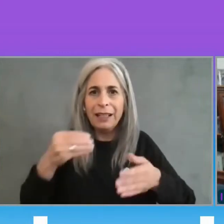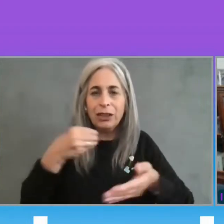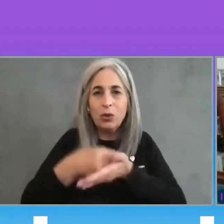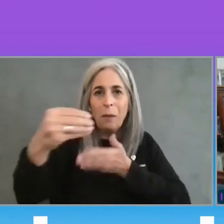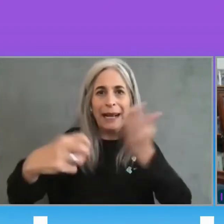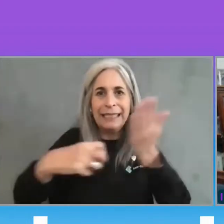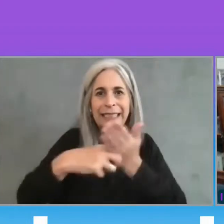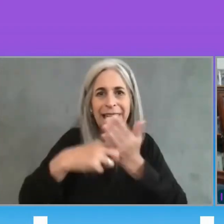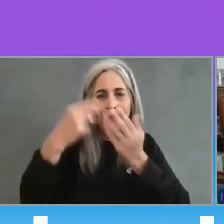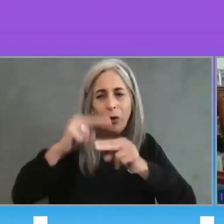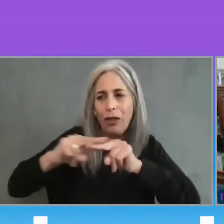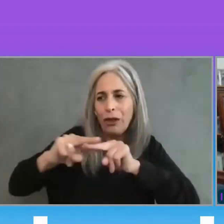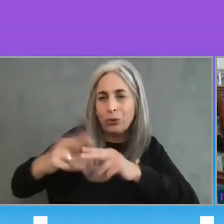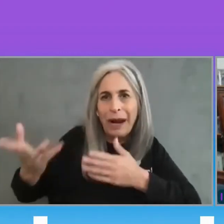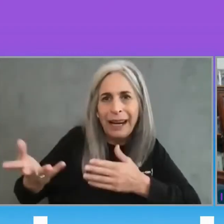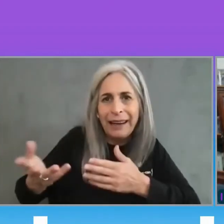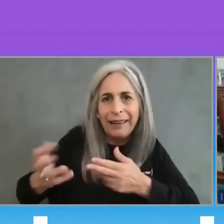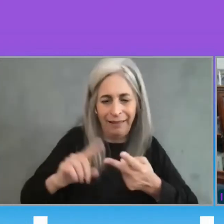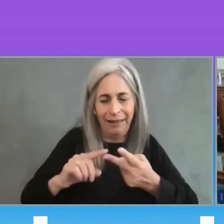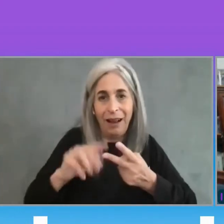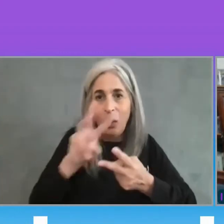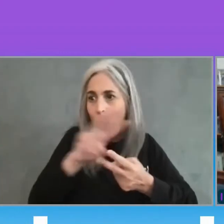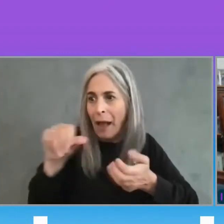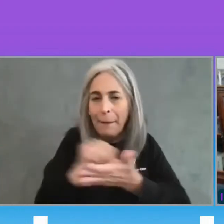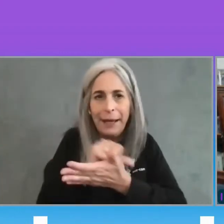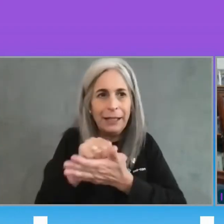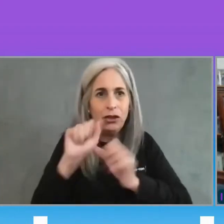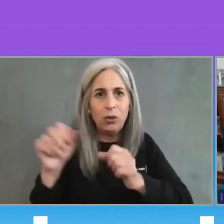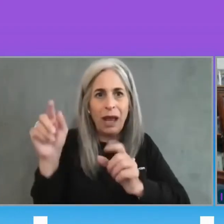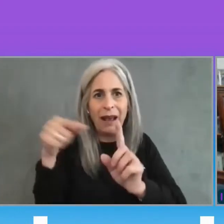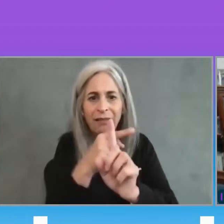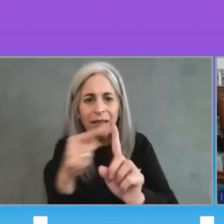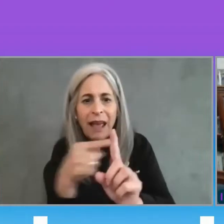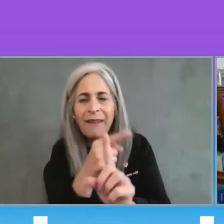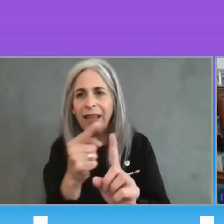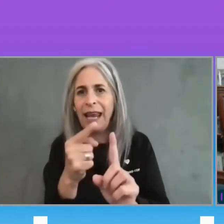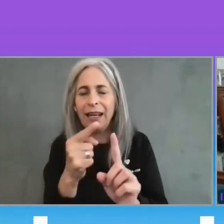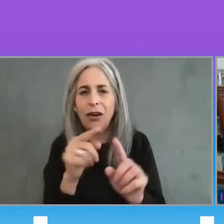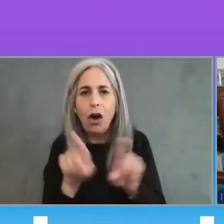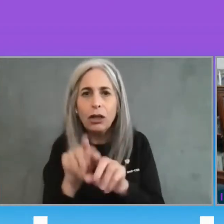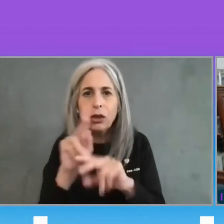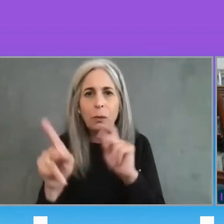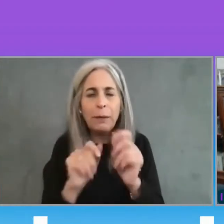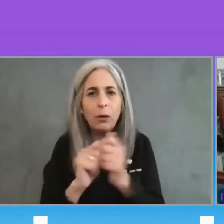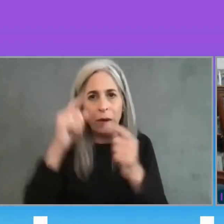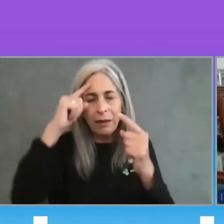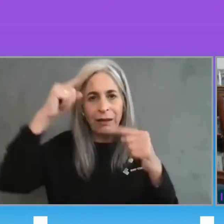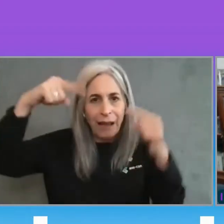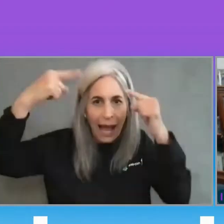buying your train ticket. It's about having web pages that you can navigate. And it's also for